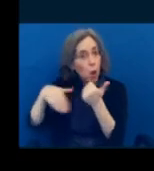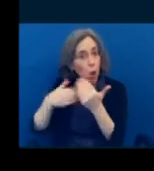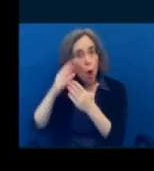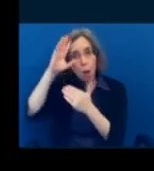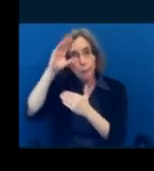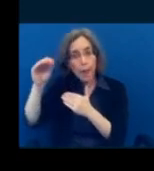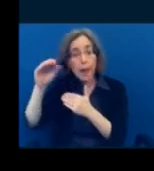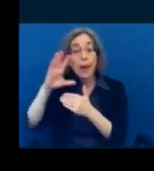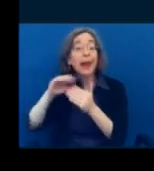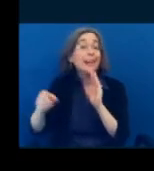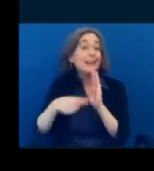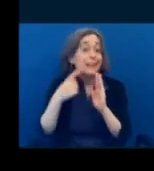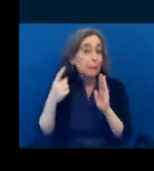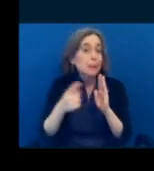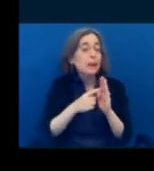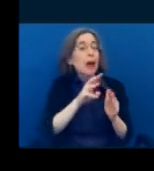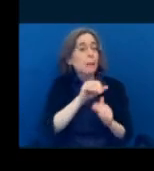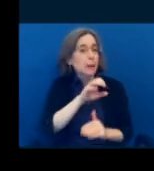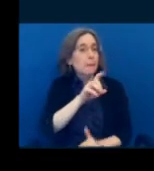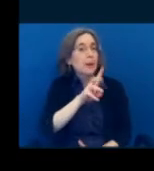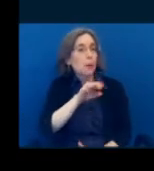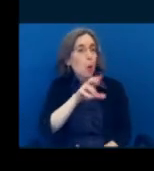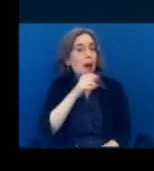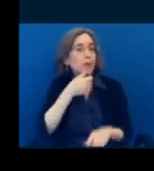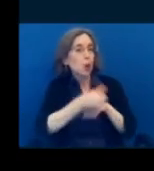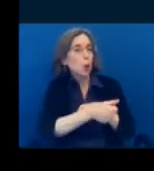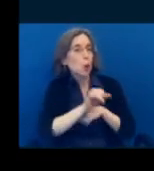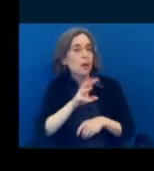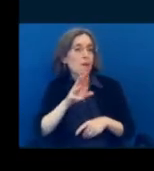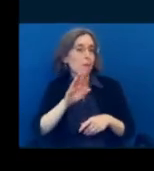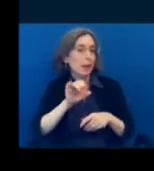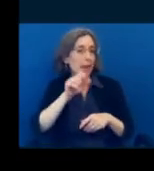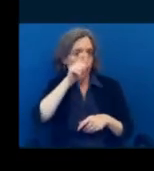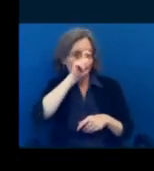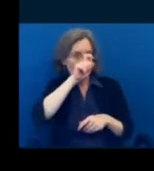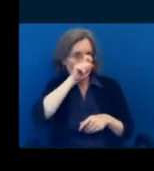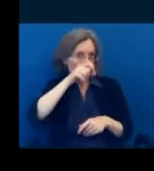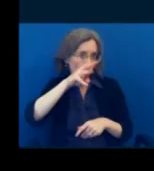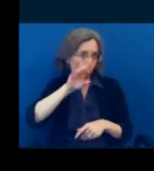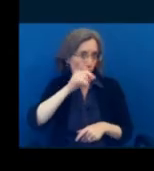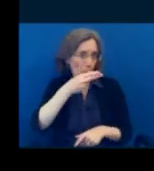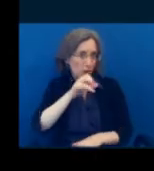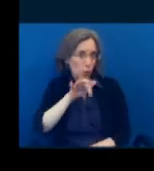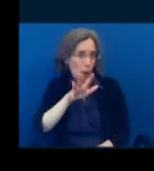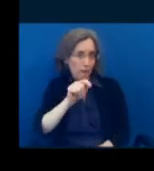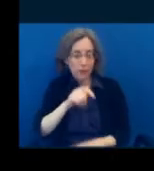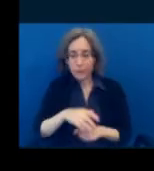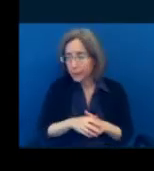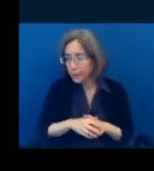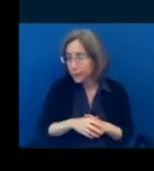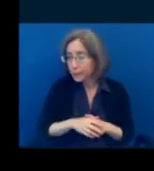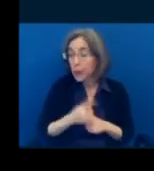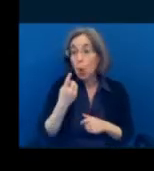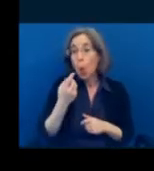THERE ISTH CENTURY MIDWIFE WHO I LOOLD TO DISCUSS IN MORE DETAIL